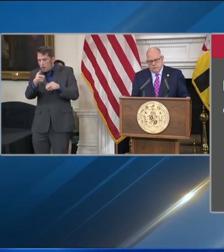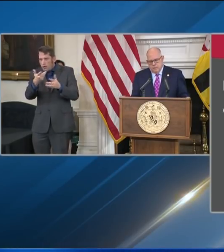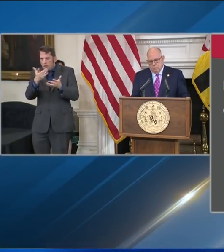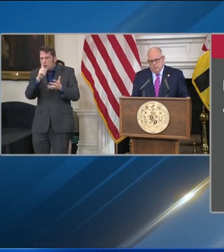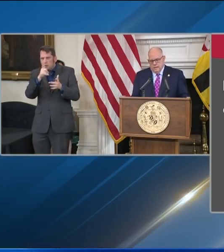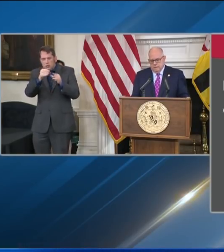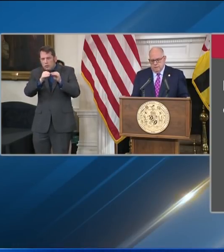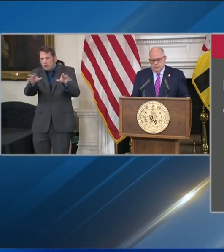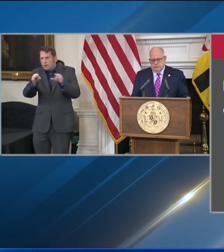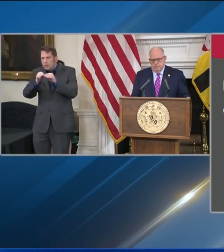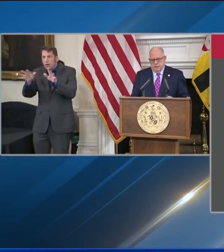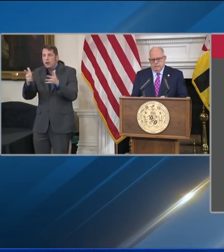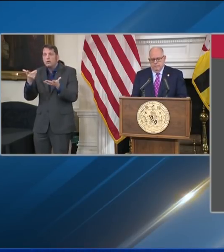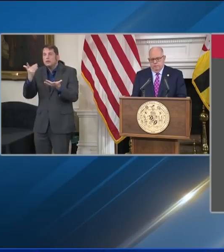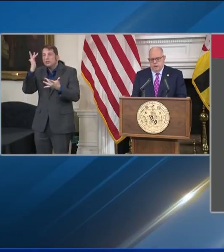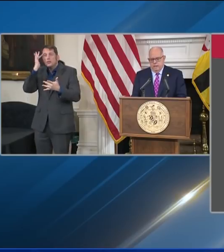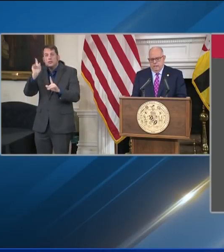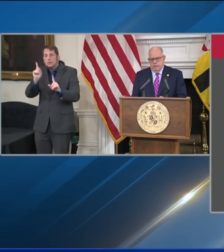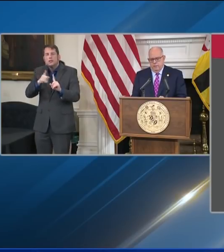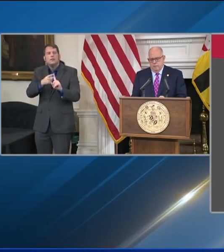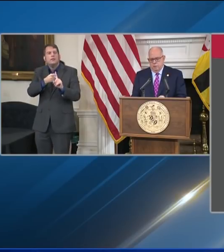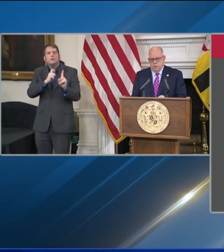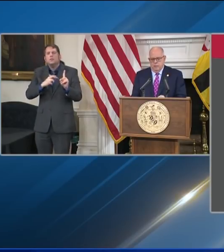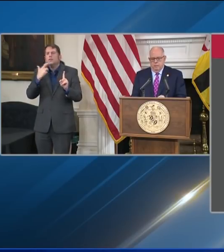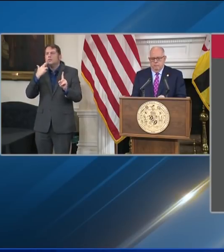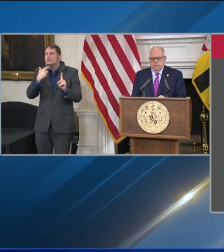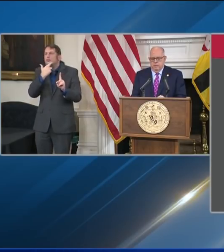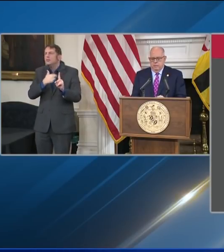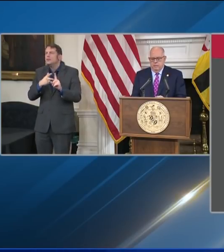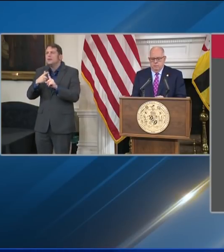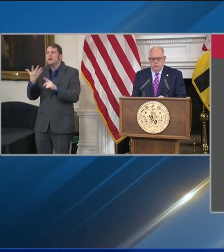HAVE RECENTLY BEEN EXPOSED IN BARS AND RESTAURANTS.